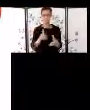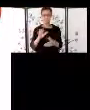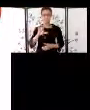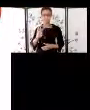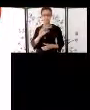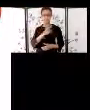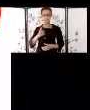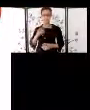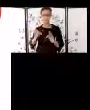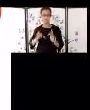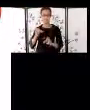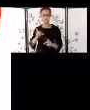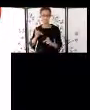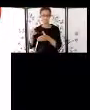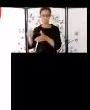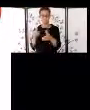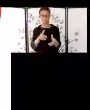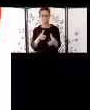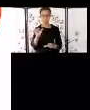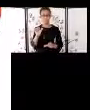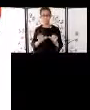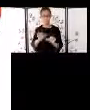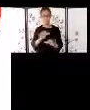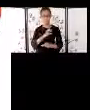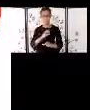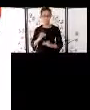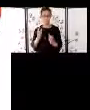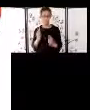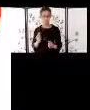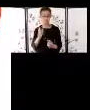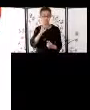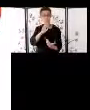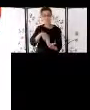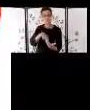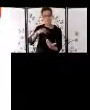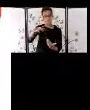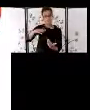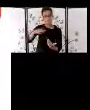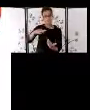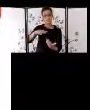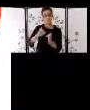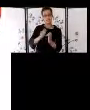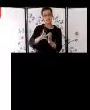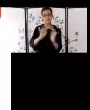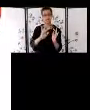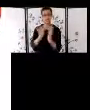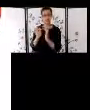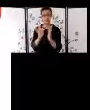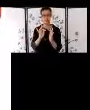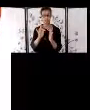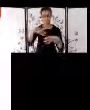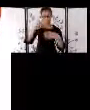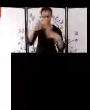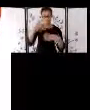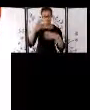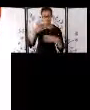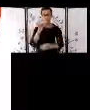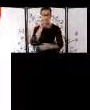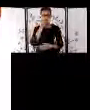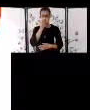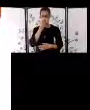The assessment committees will read and score applications online between mid-June to mid-August,